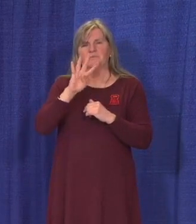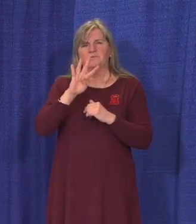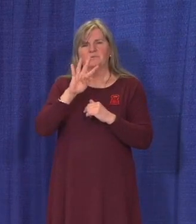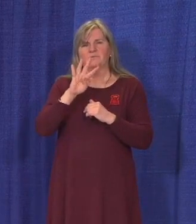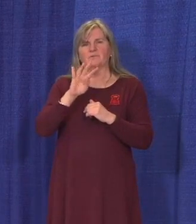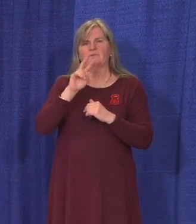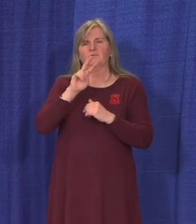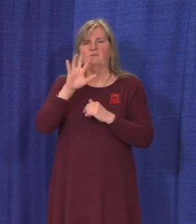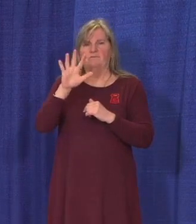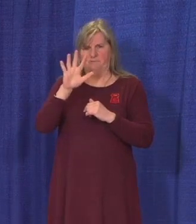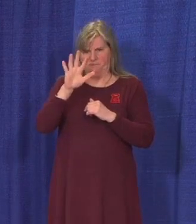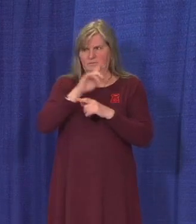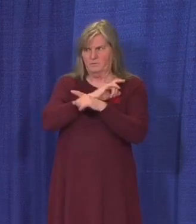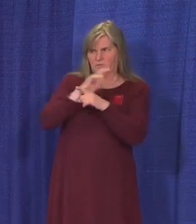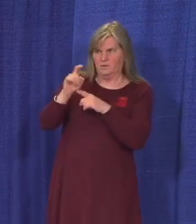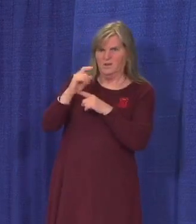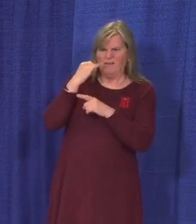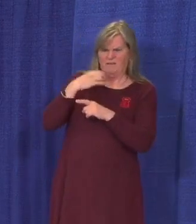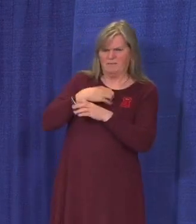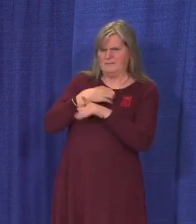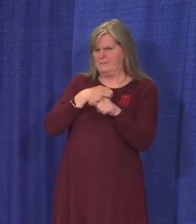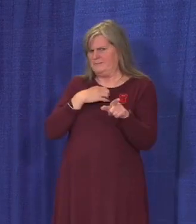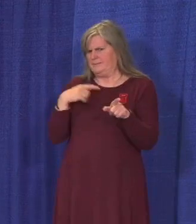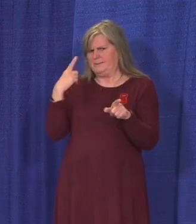respect. Please call the enforcement